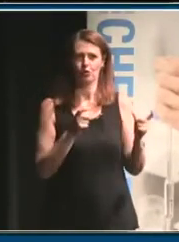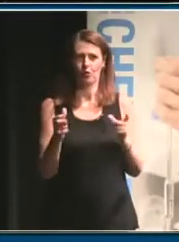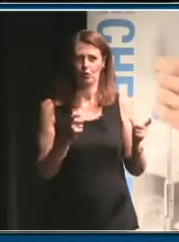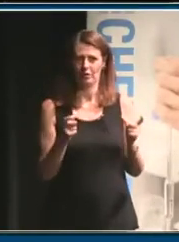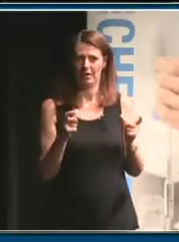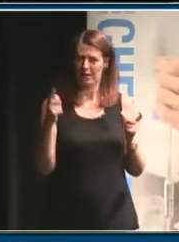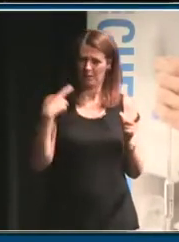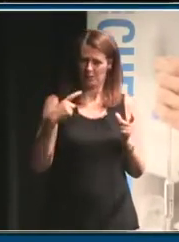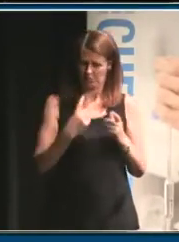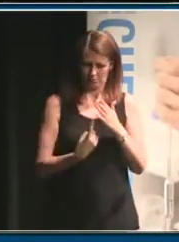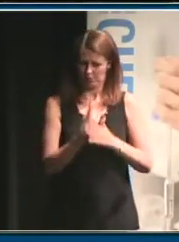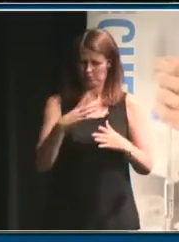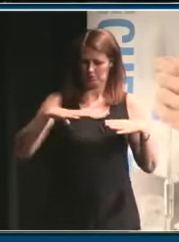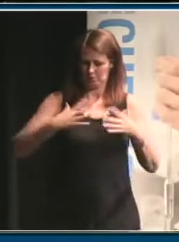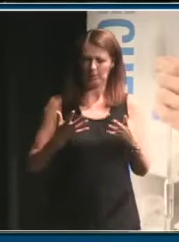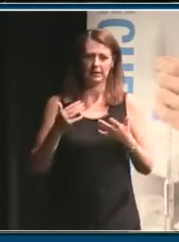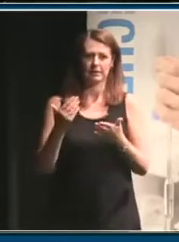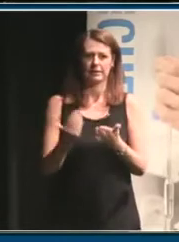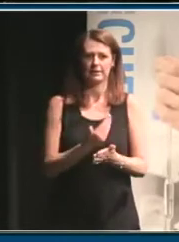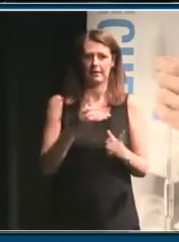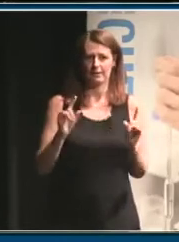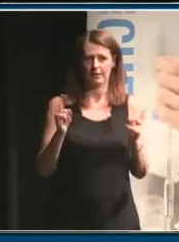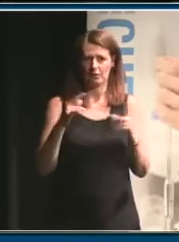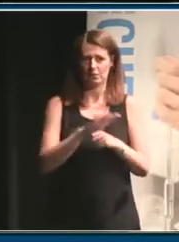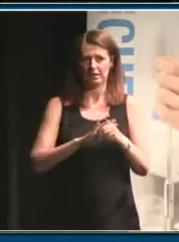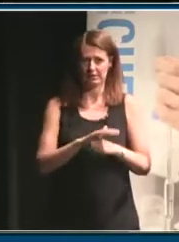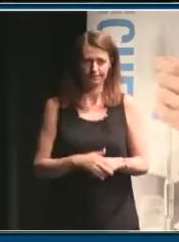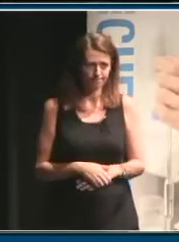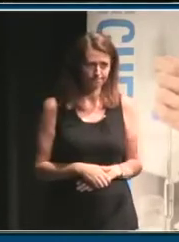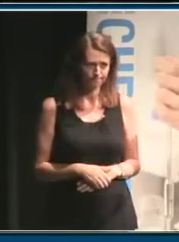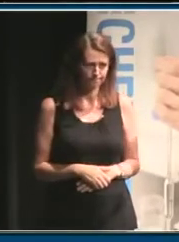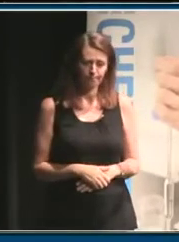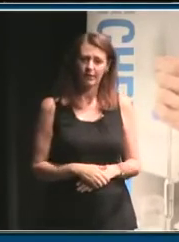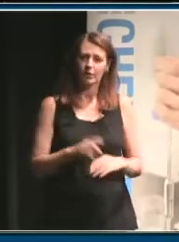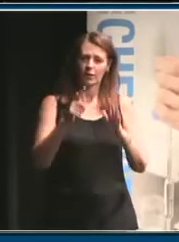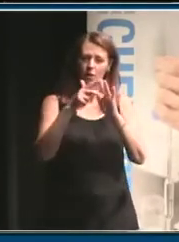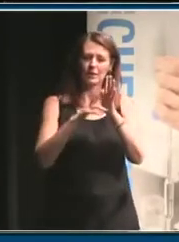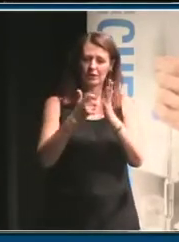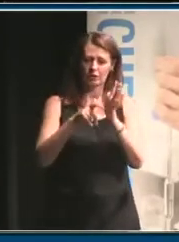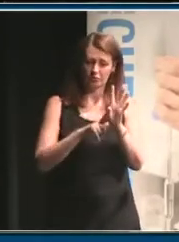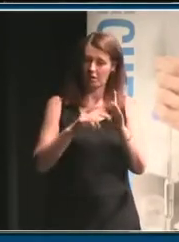it's intrinsically safe in the first place. Industry immediately got this, so when the